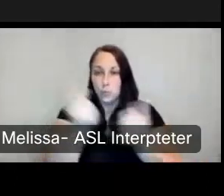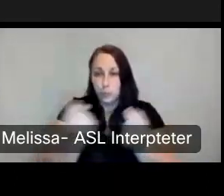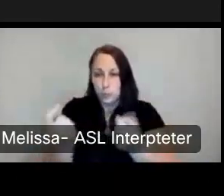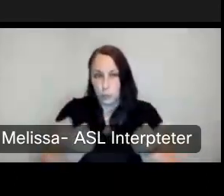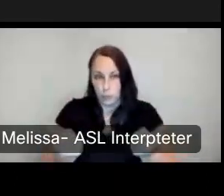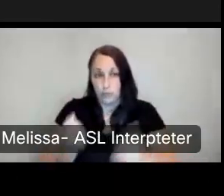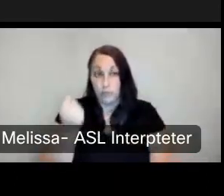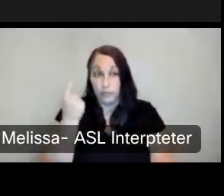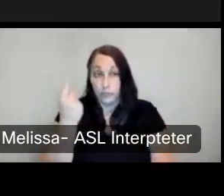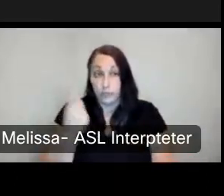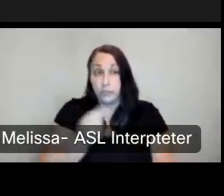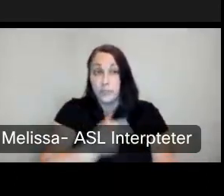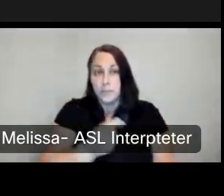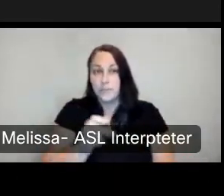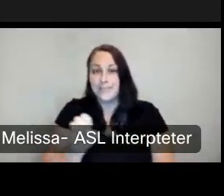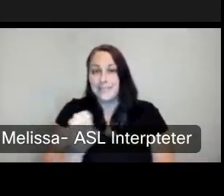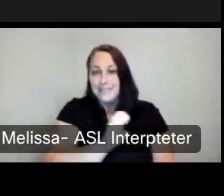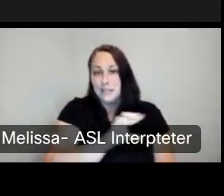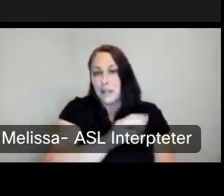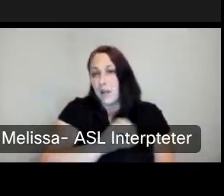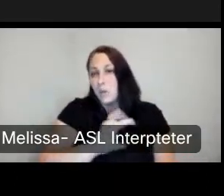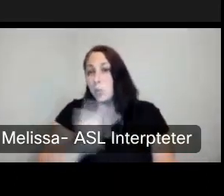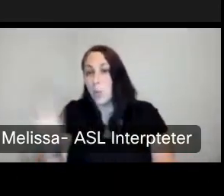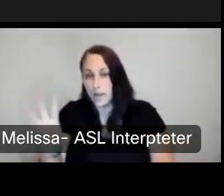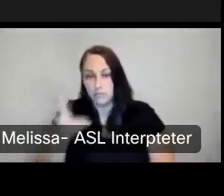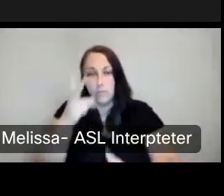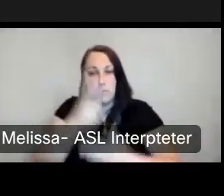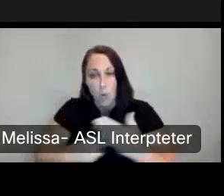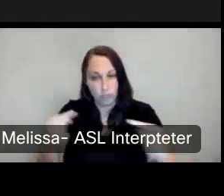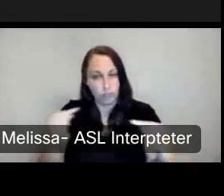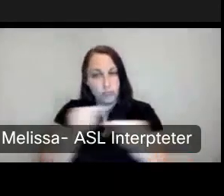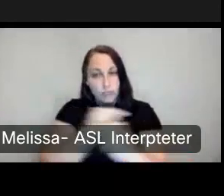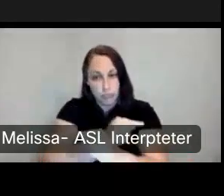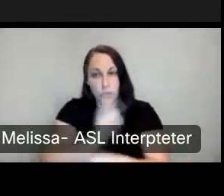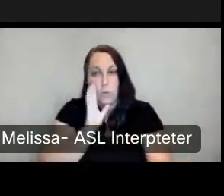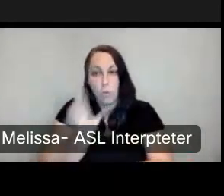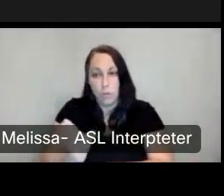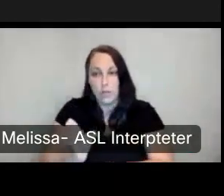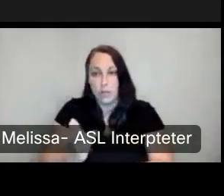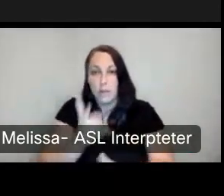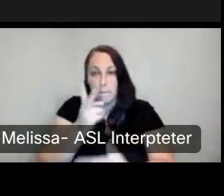so both the Eastbound and what's found at certain intersections and for a few of these stops uh